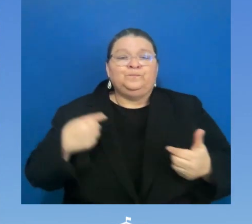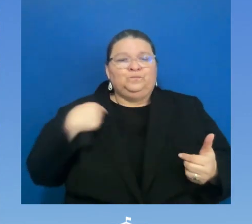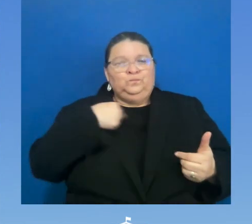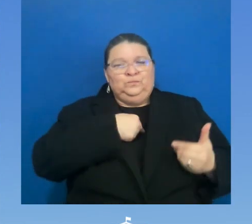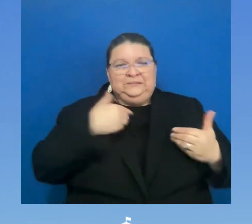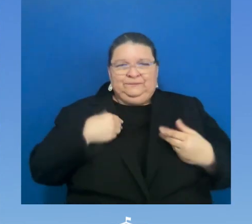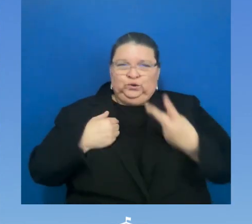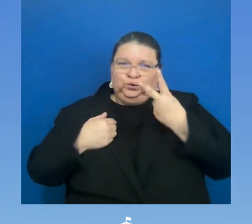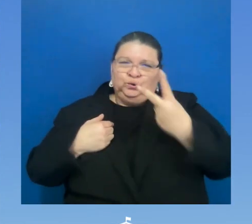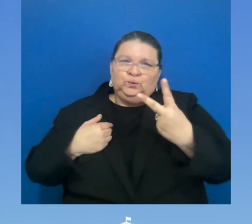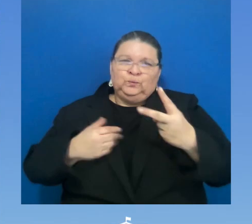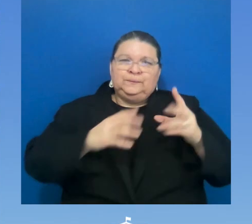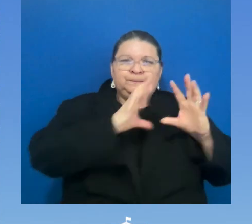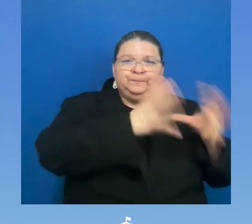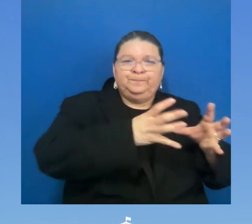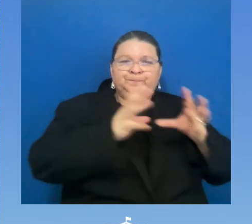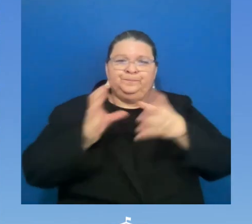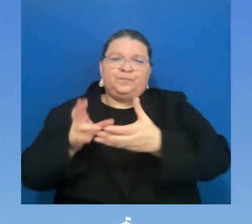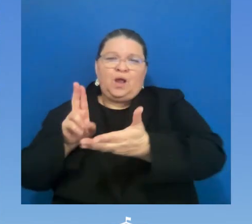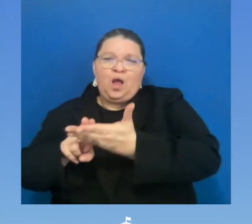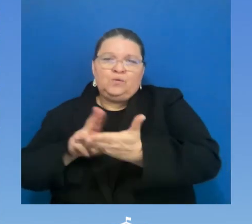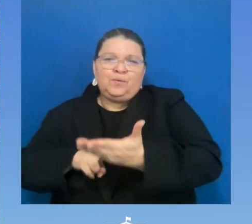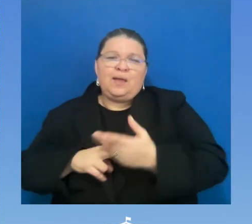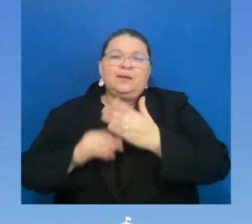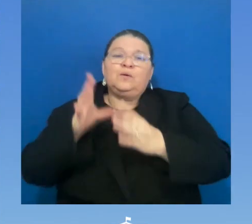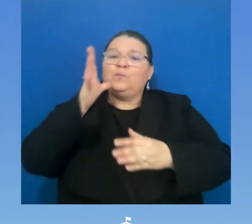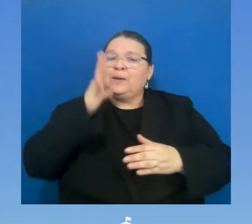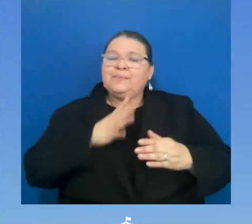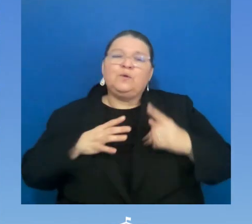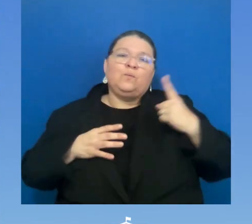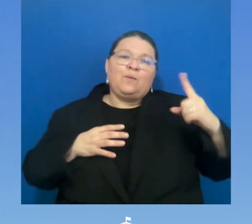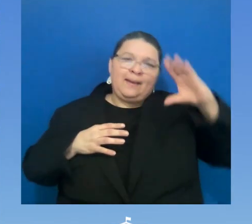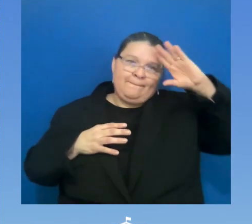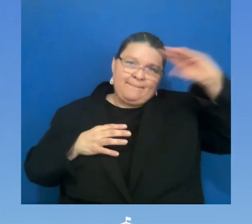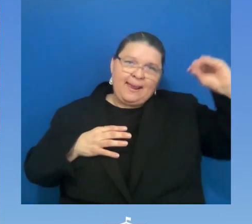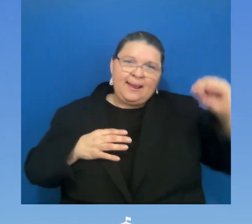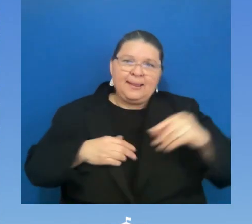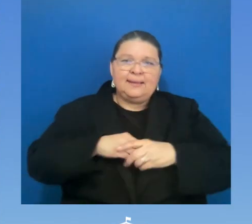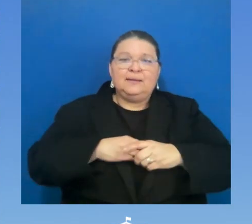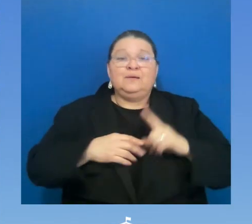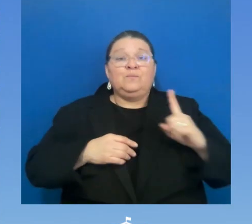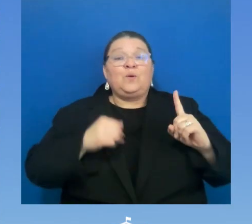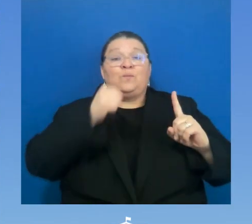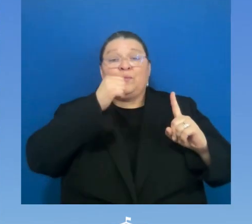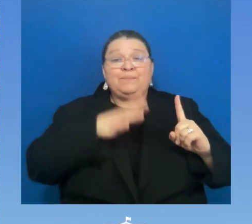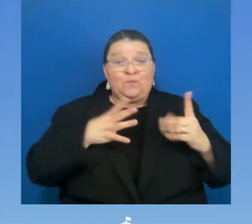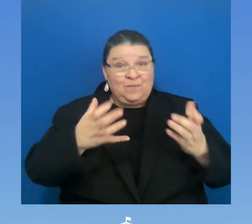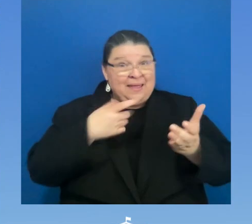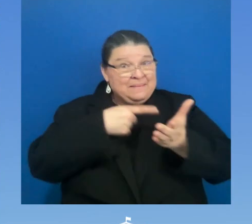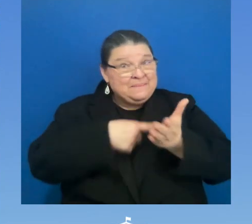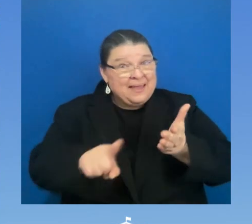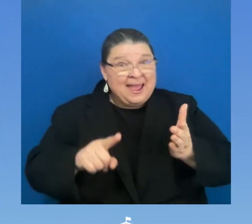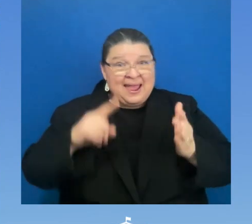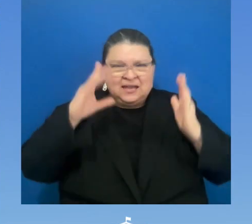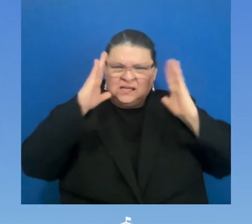because the women wanted guaranteed pay, where the men were paid to play. And so, trying to find equal with totally different structures of contracts